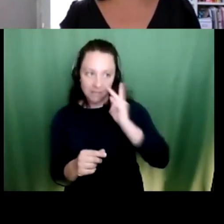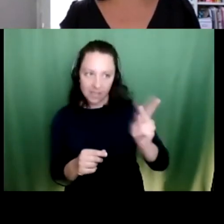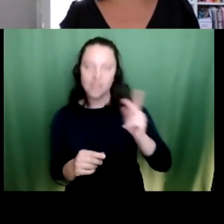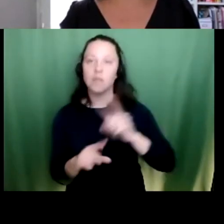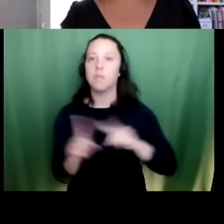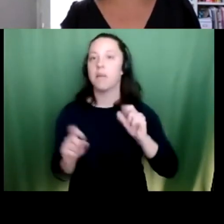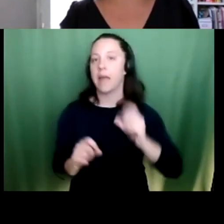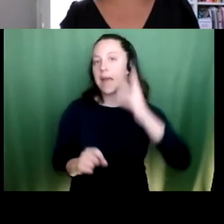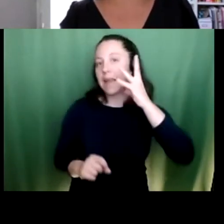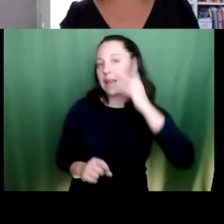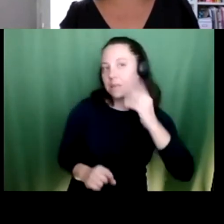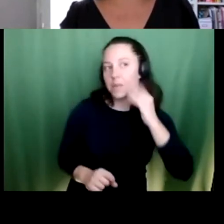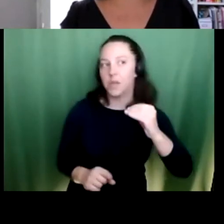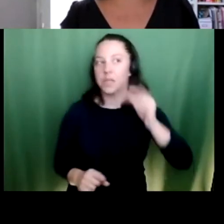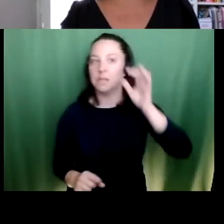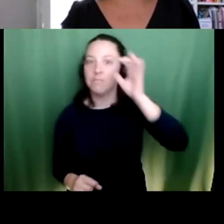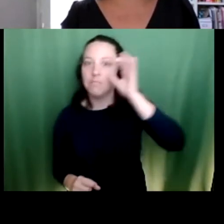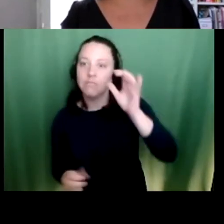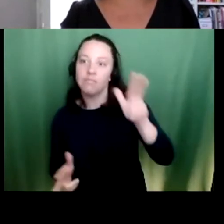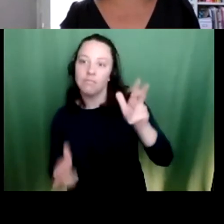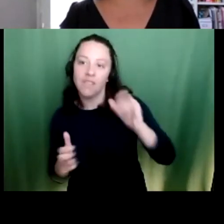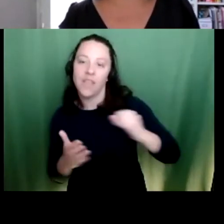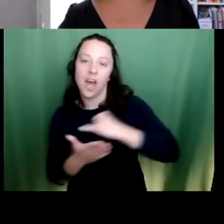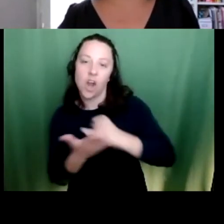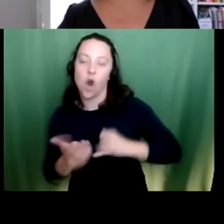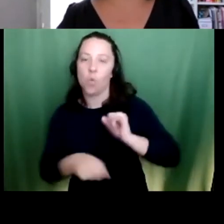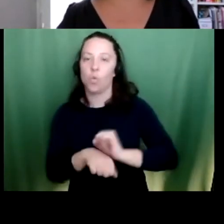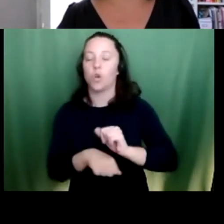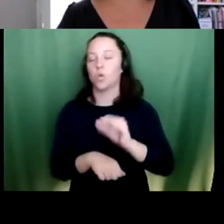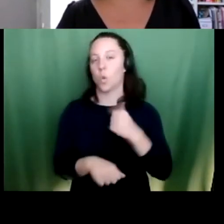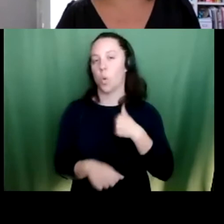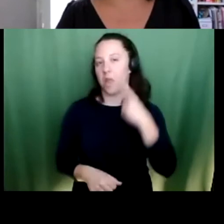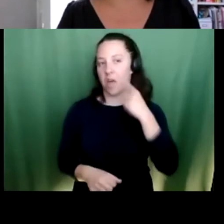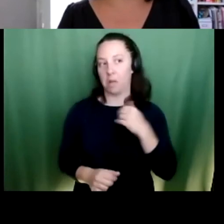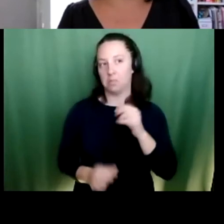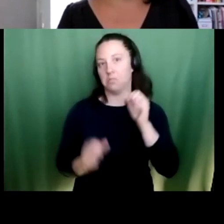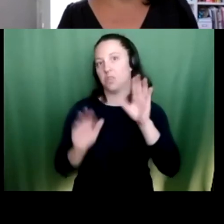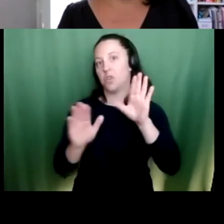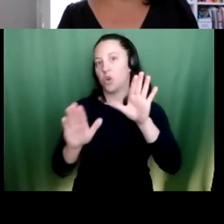it was a wonderful example of how to engage people with disabilities from the beginning.